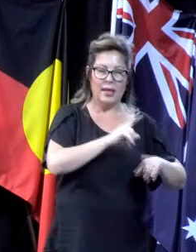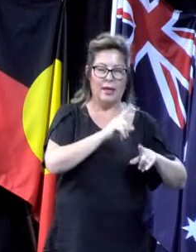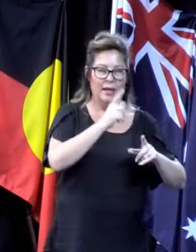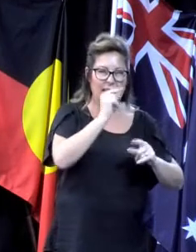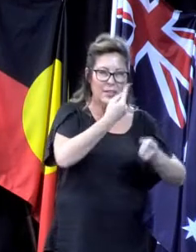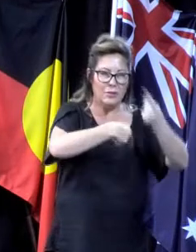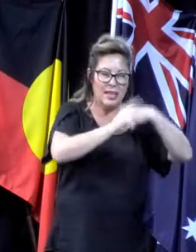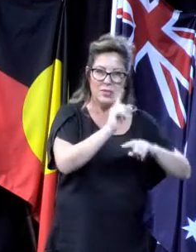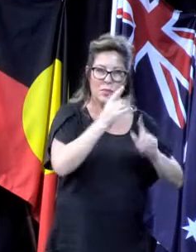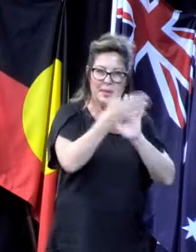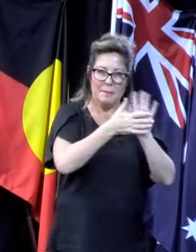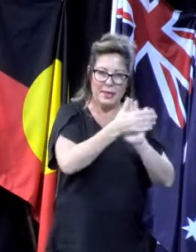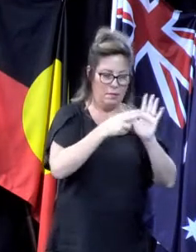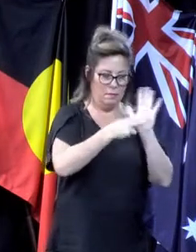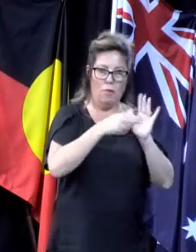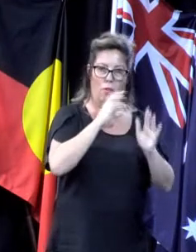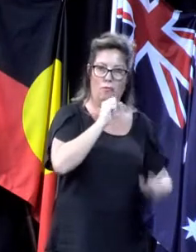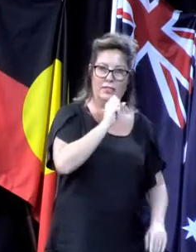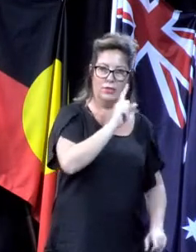So, Purple Orange have been commissioned